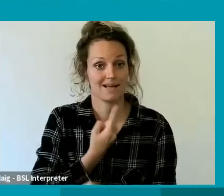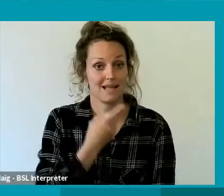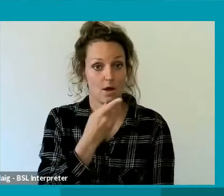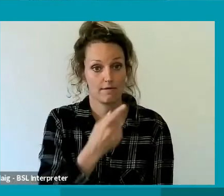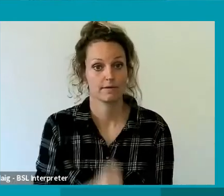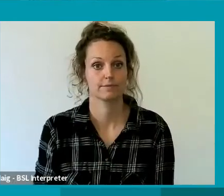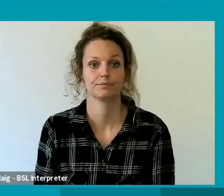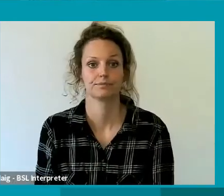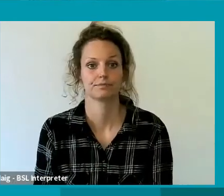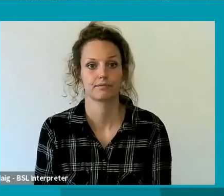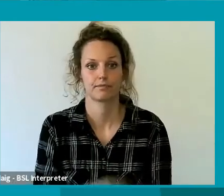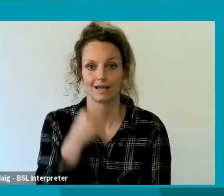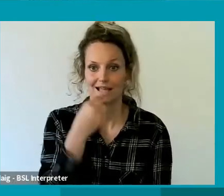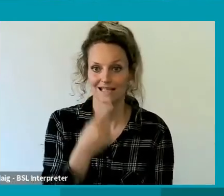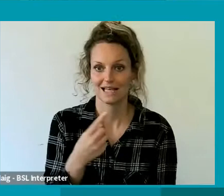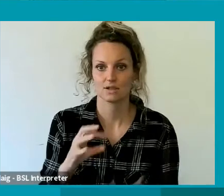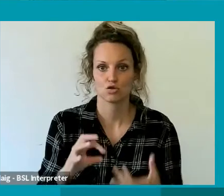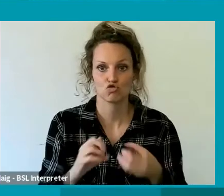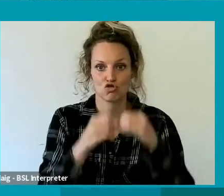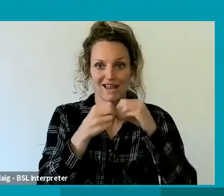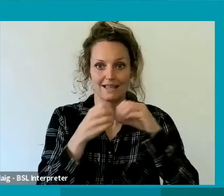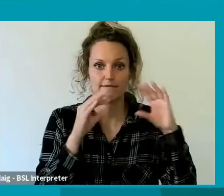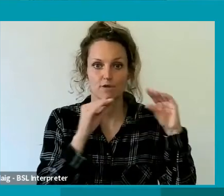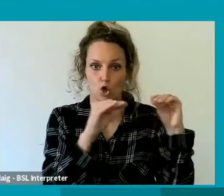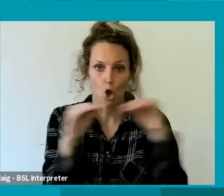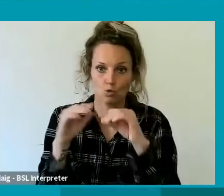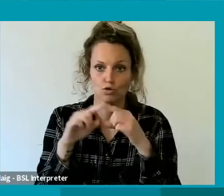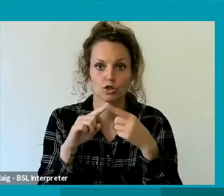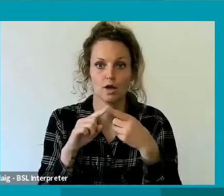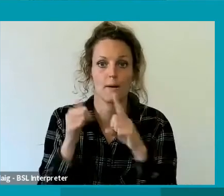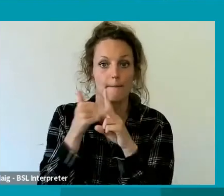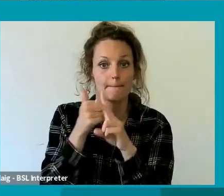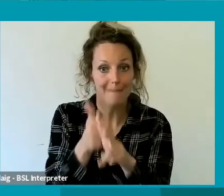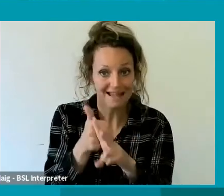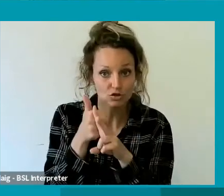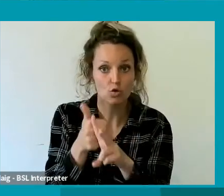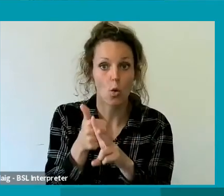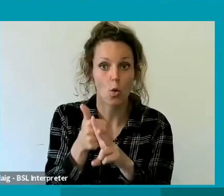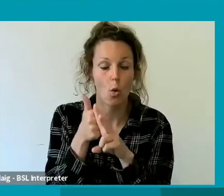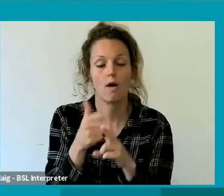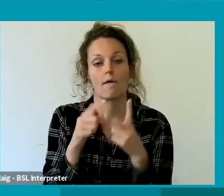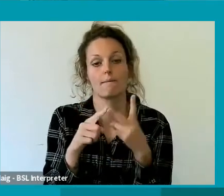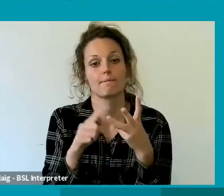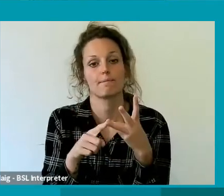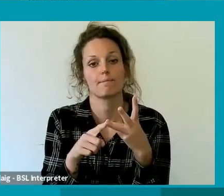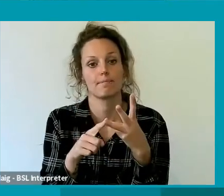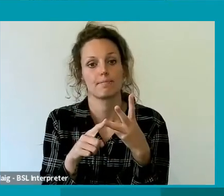Neurodiversity advocate Taking your career intention from